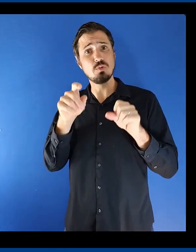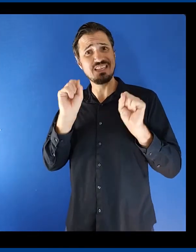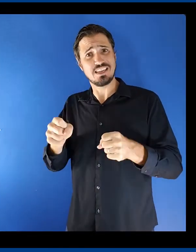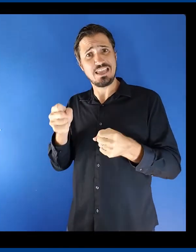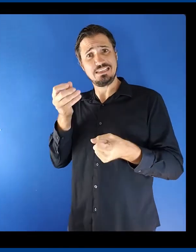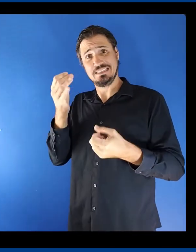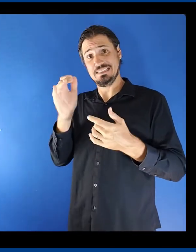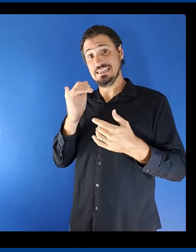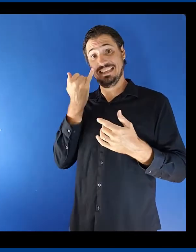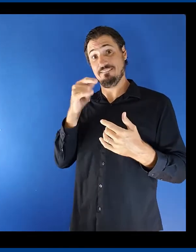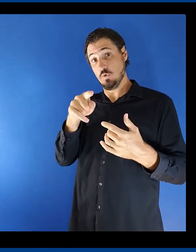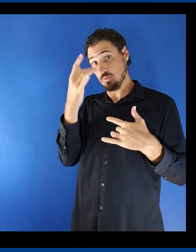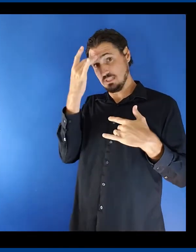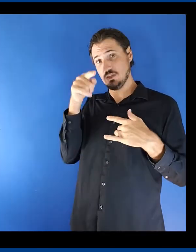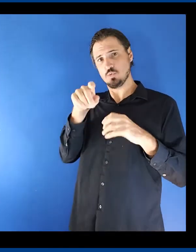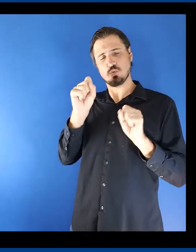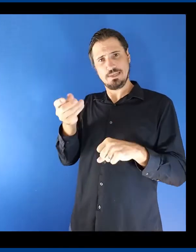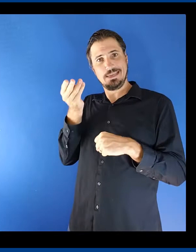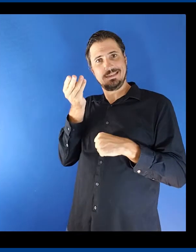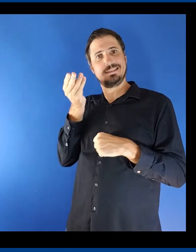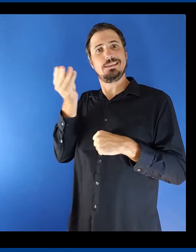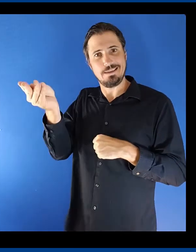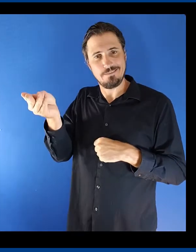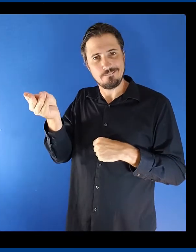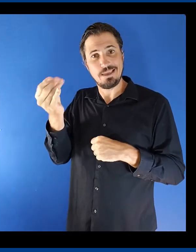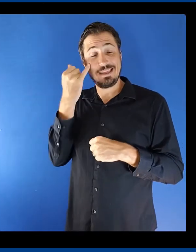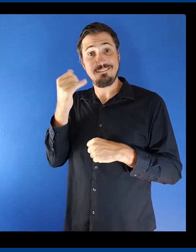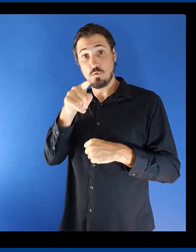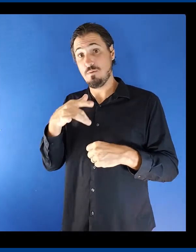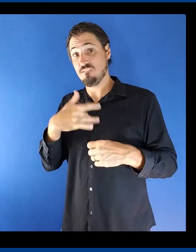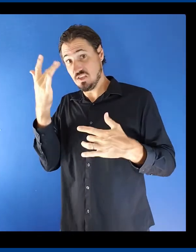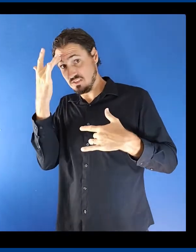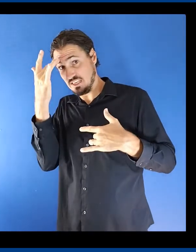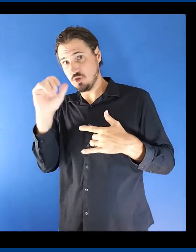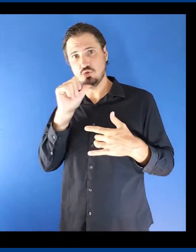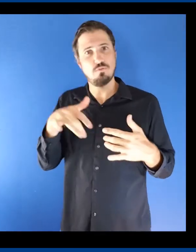And cloth masks help us to keep our germs to ourselves.